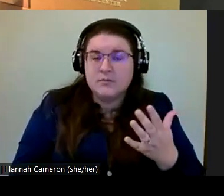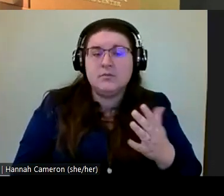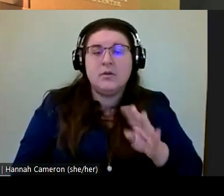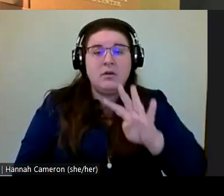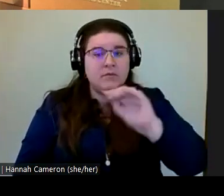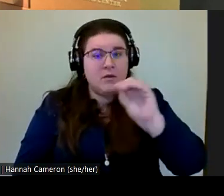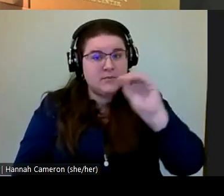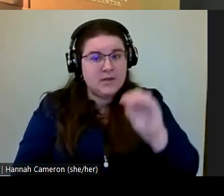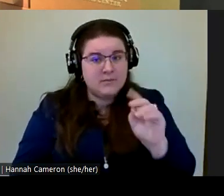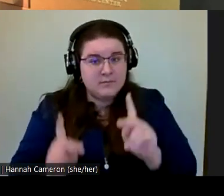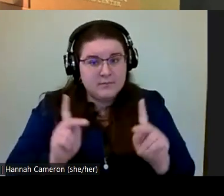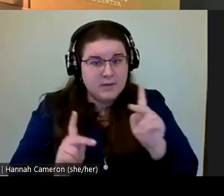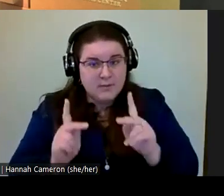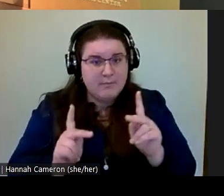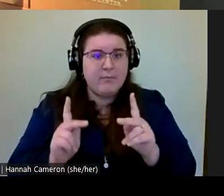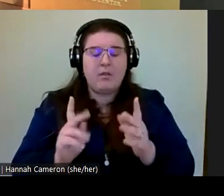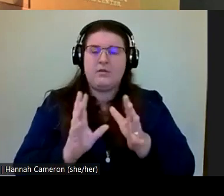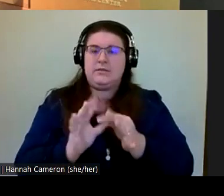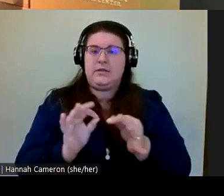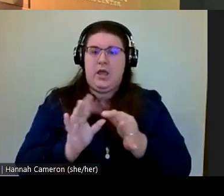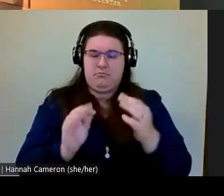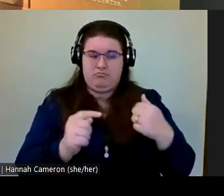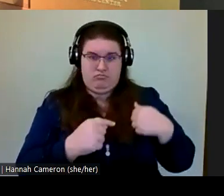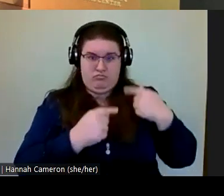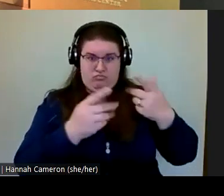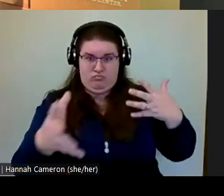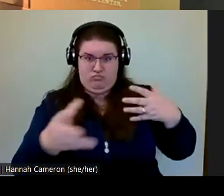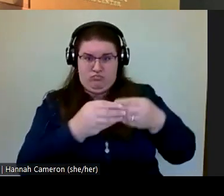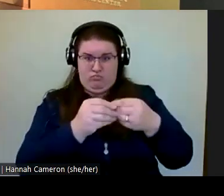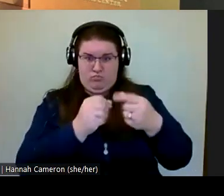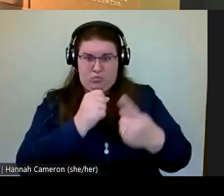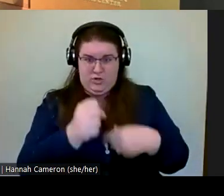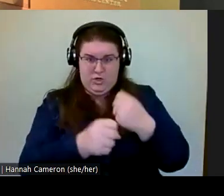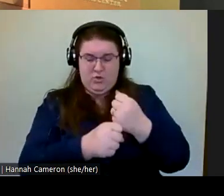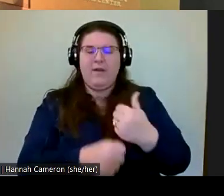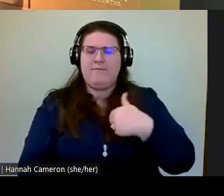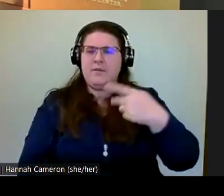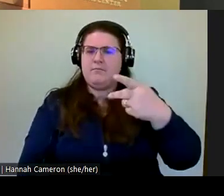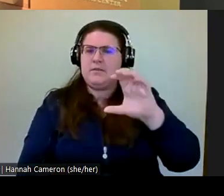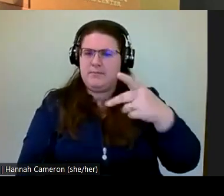sometime in the last year I had a primary care visit with somebody a primary care provider of